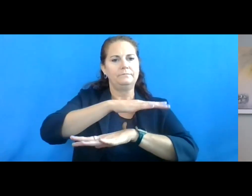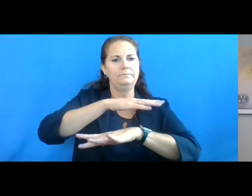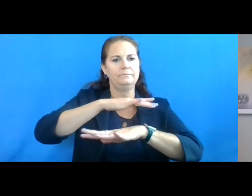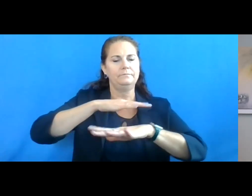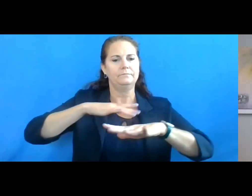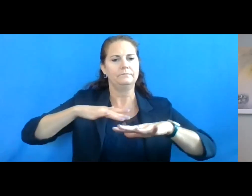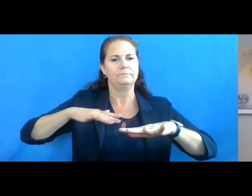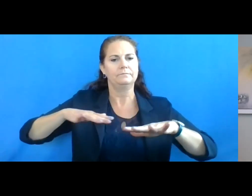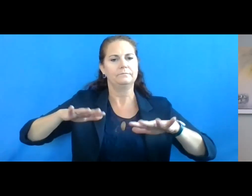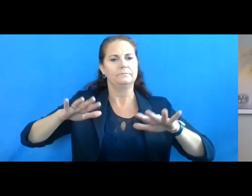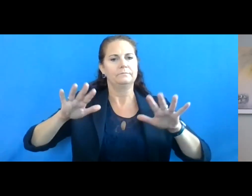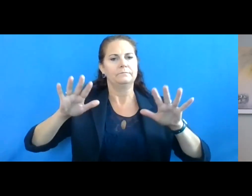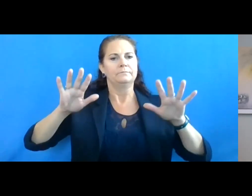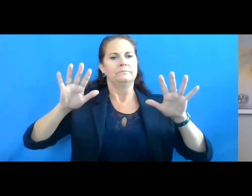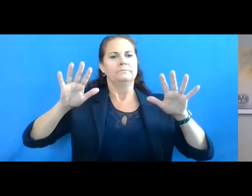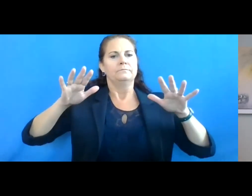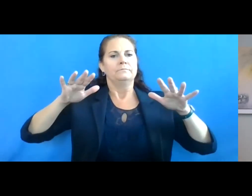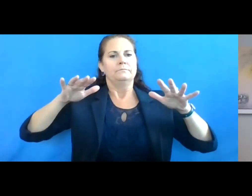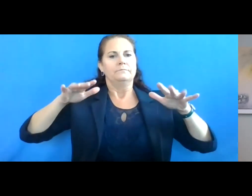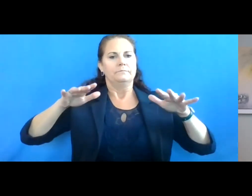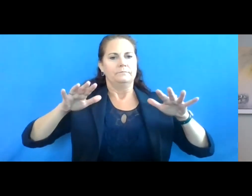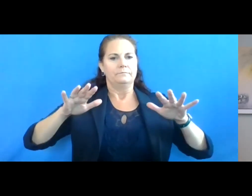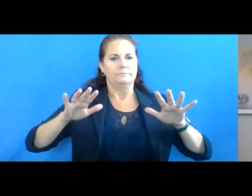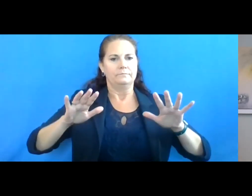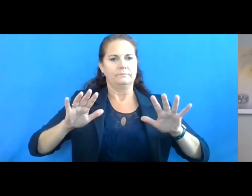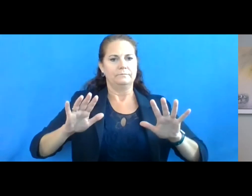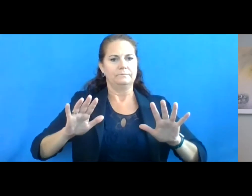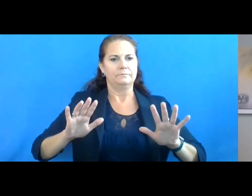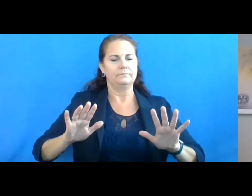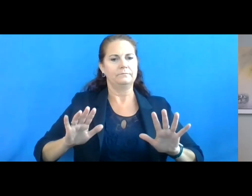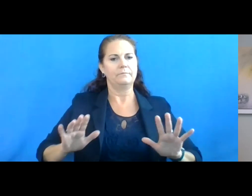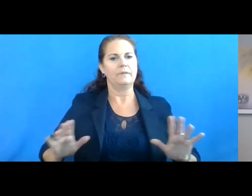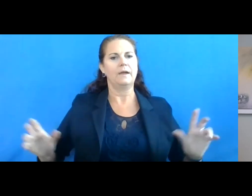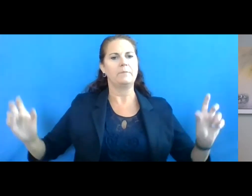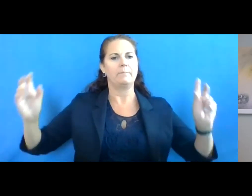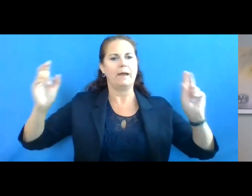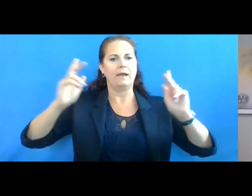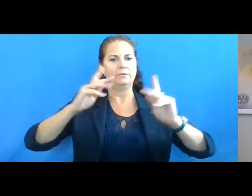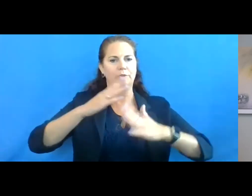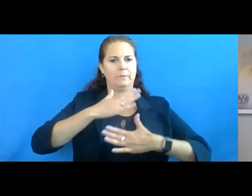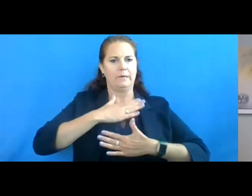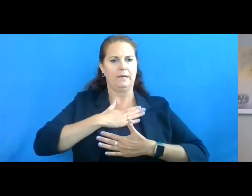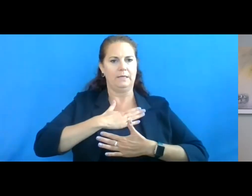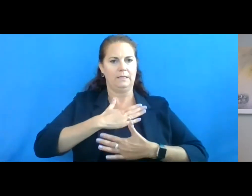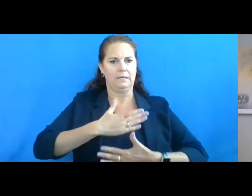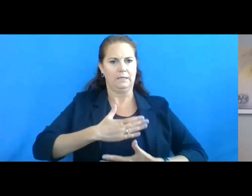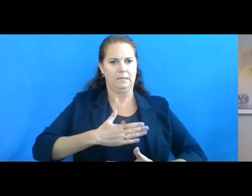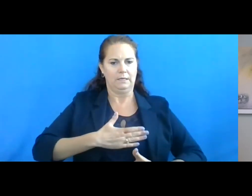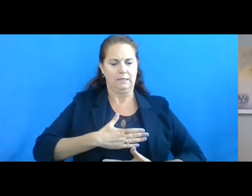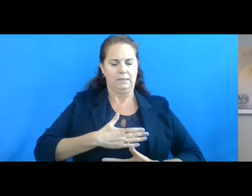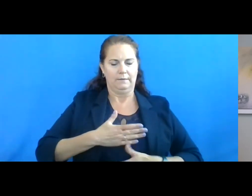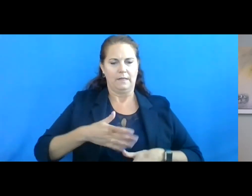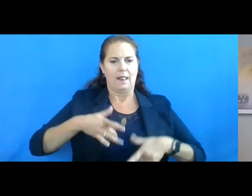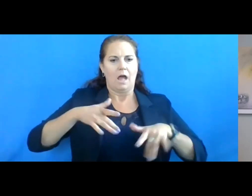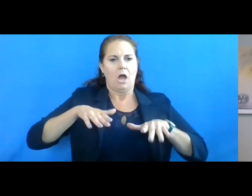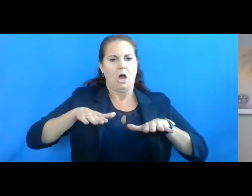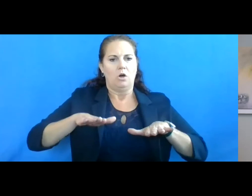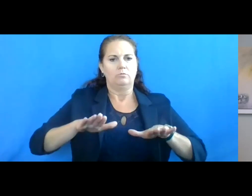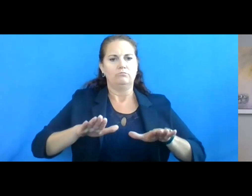And coming back to your body.